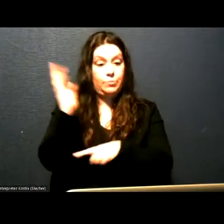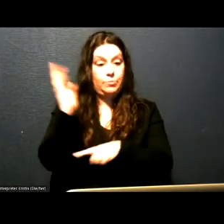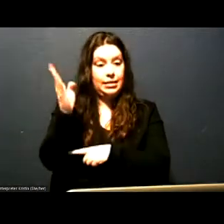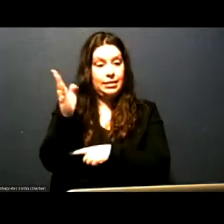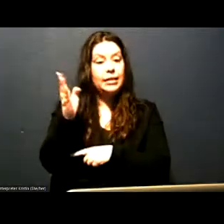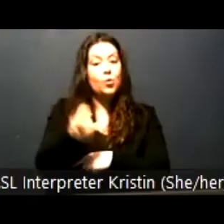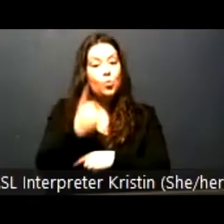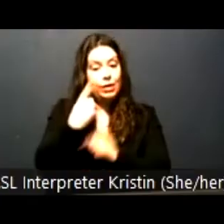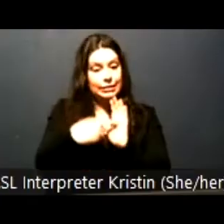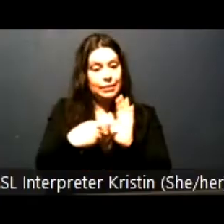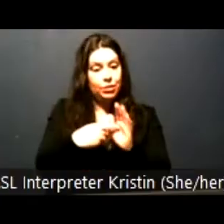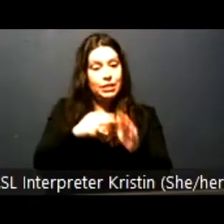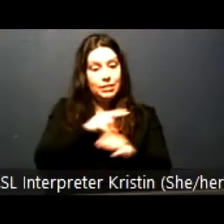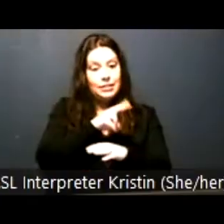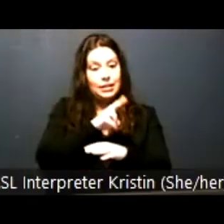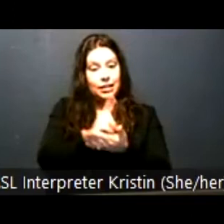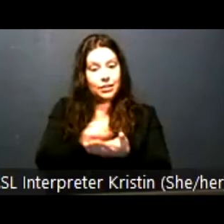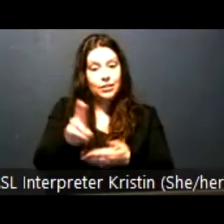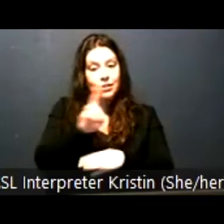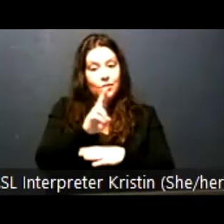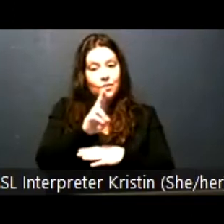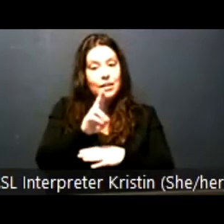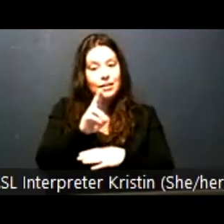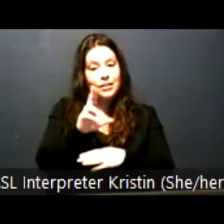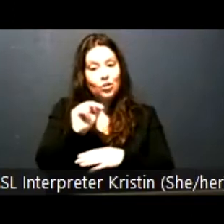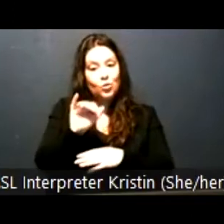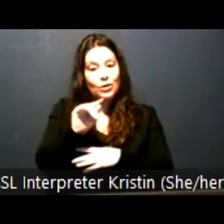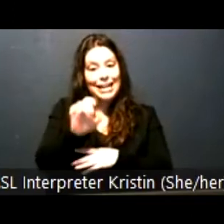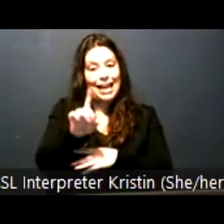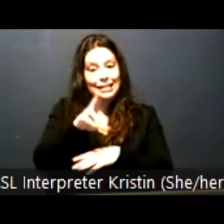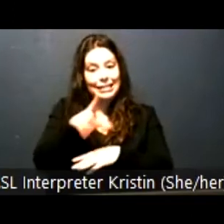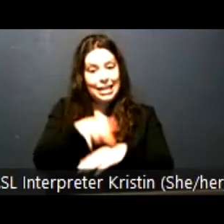Women always do that, right? This is a women in science event and some of my work has been presented,